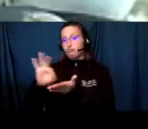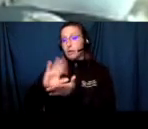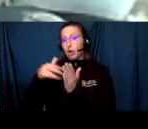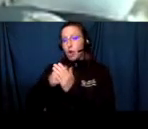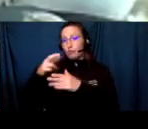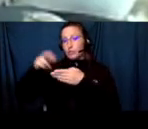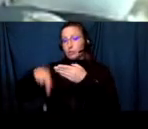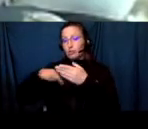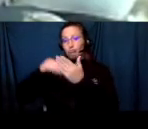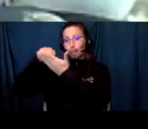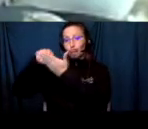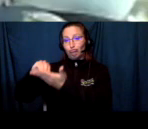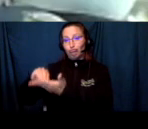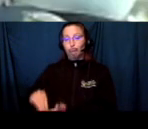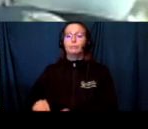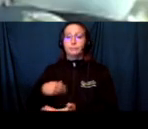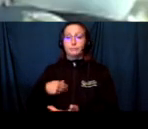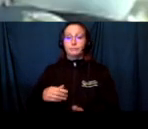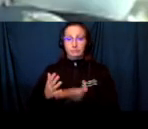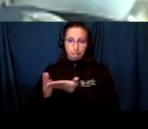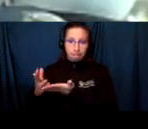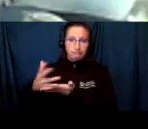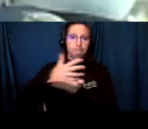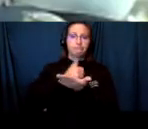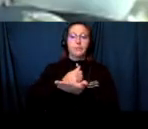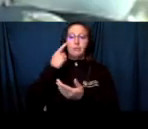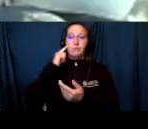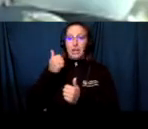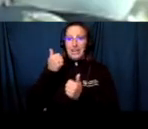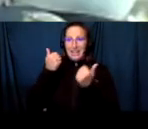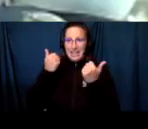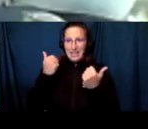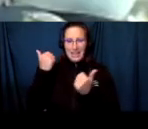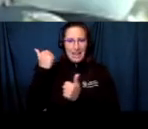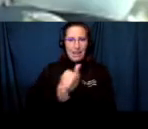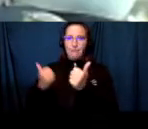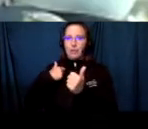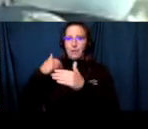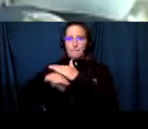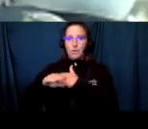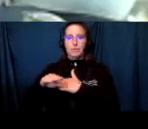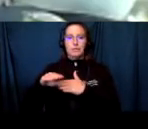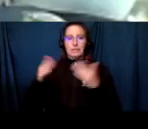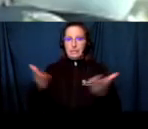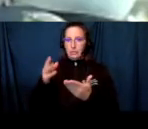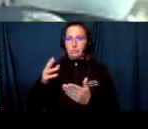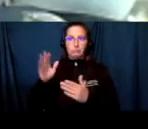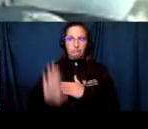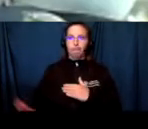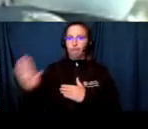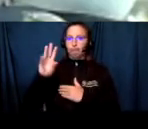hearing status results of every occurrent birth. So babies born in the state of Wisconsin. This is 2018